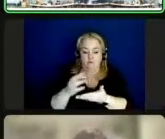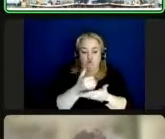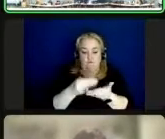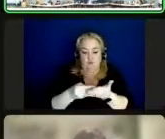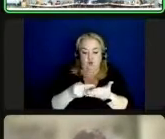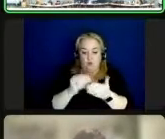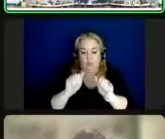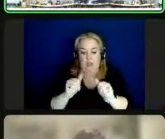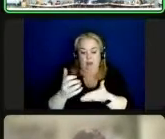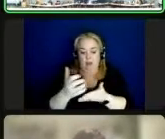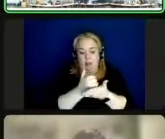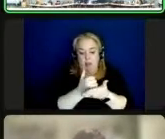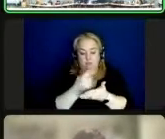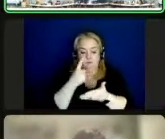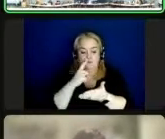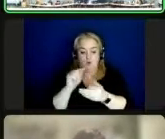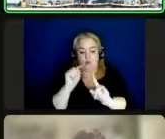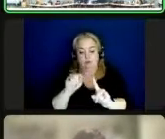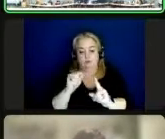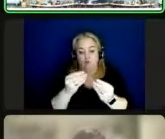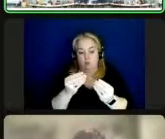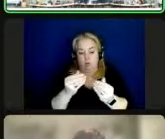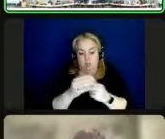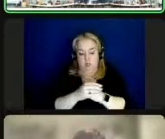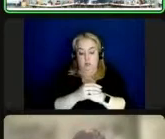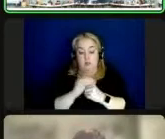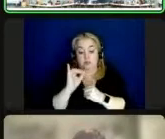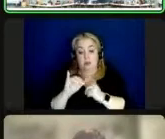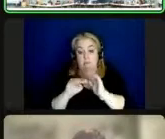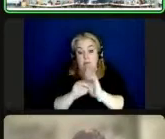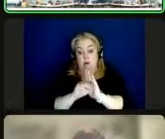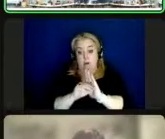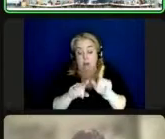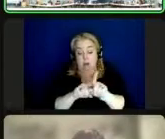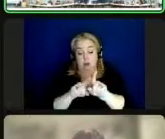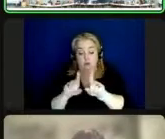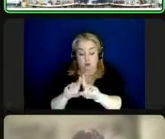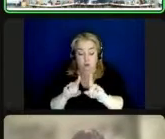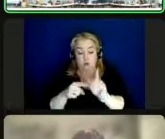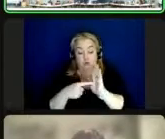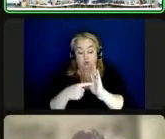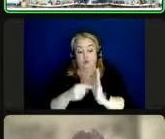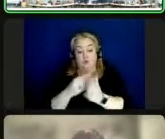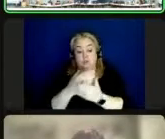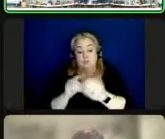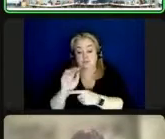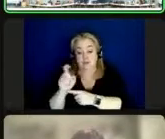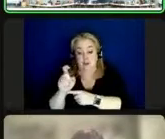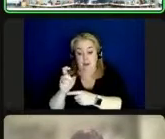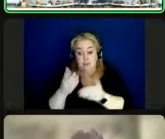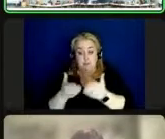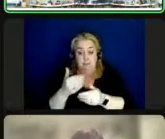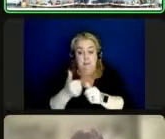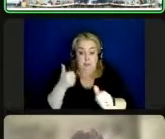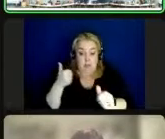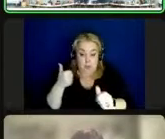MENTIONING PREVIOUSLY WHICH